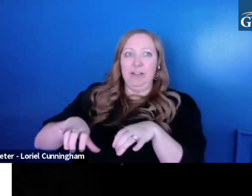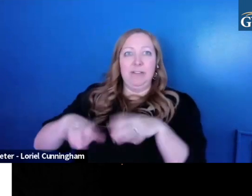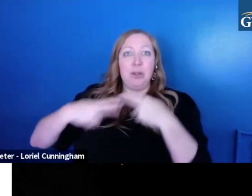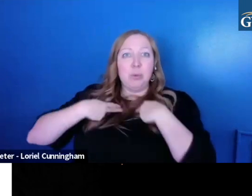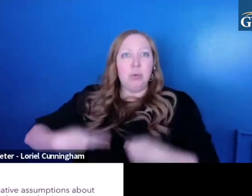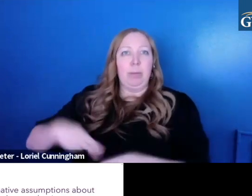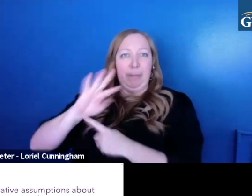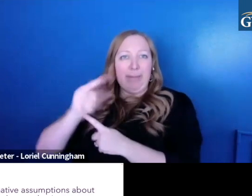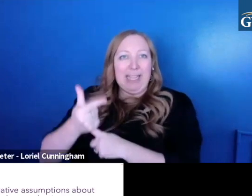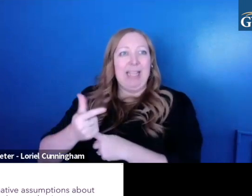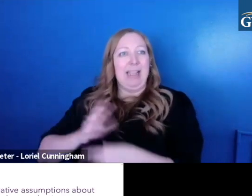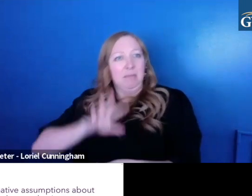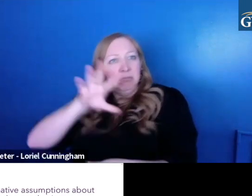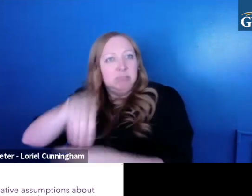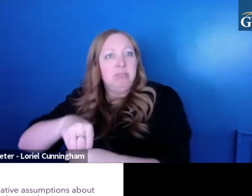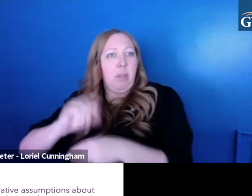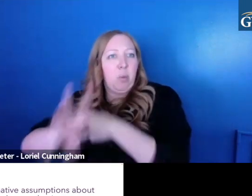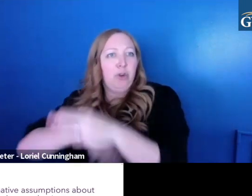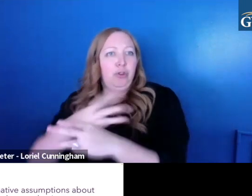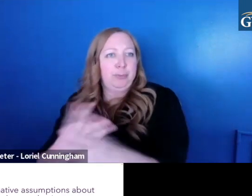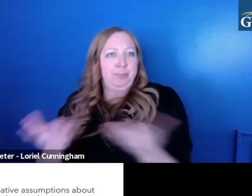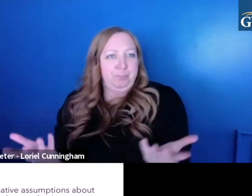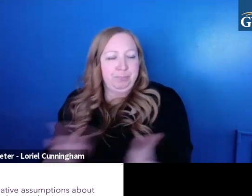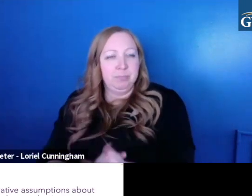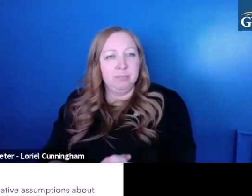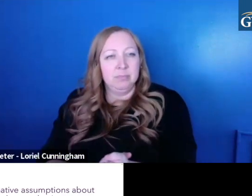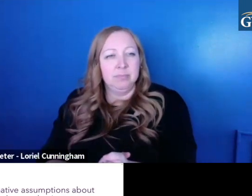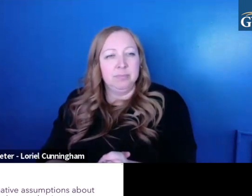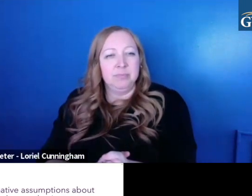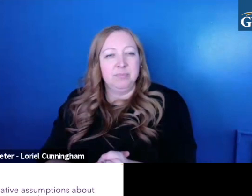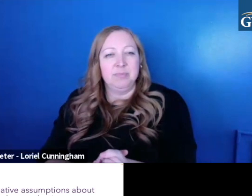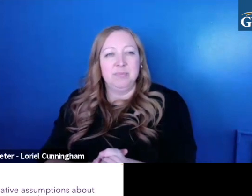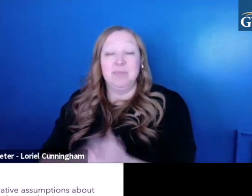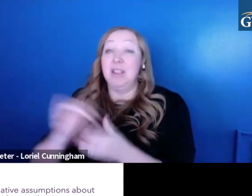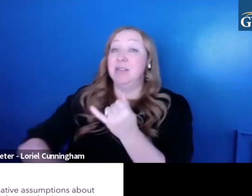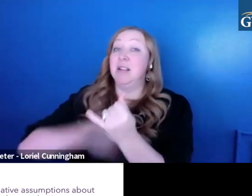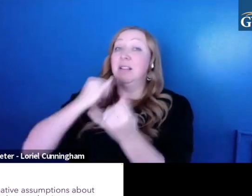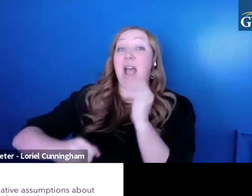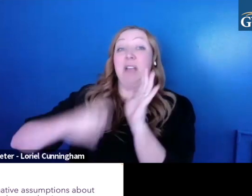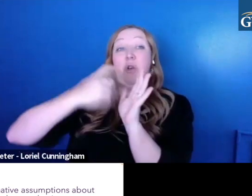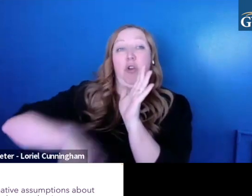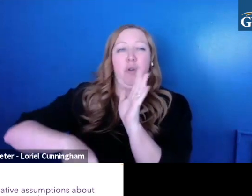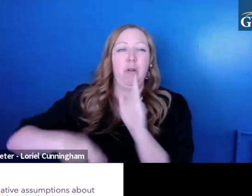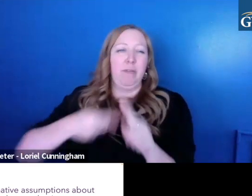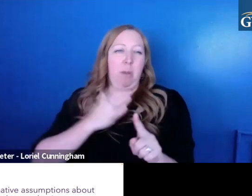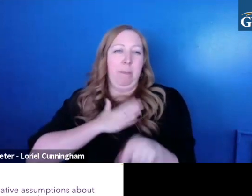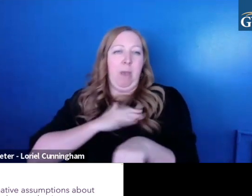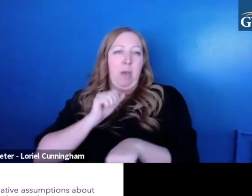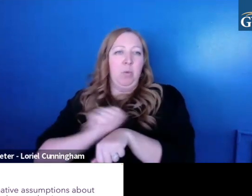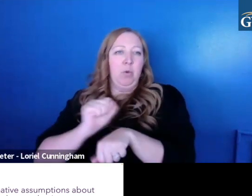whole human being. The last piece I'll say comes from some work I did with Penn Professor Dorothy Roberts when I was her